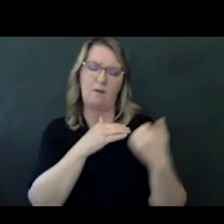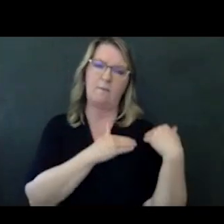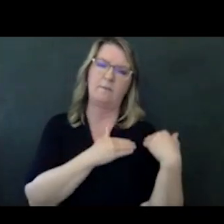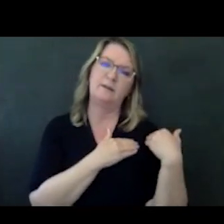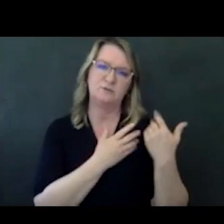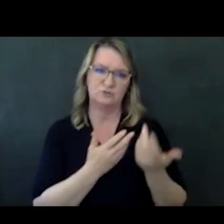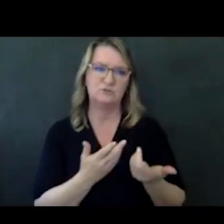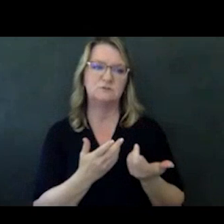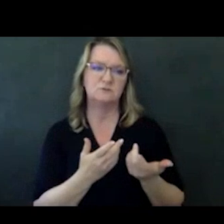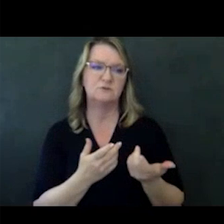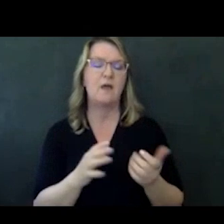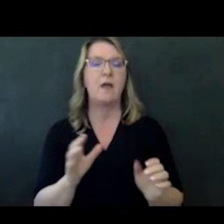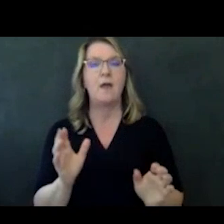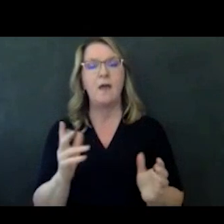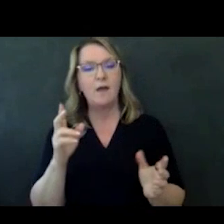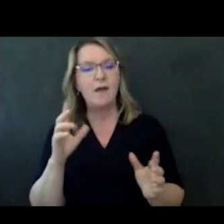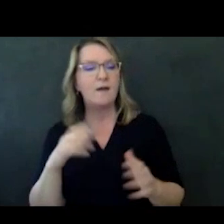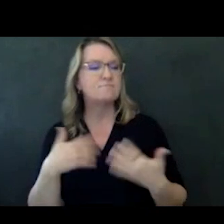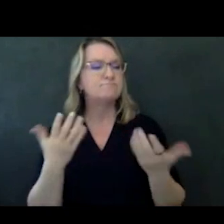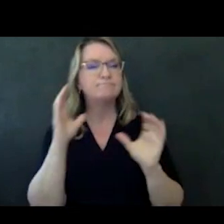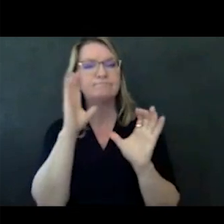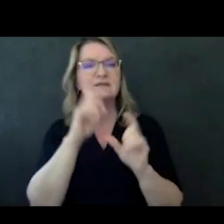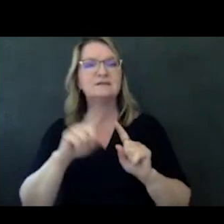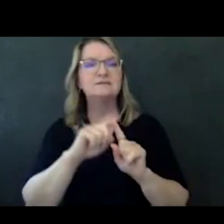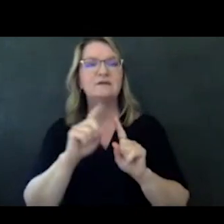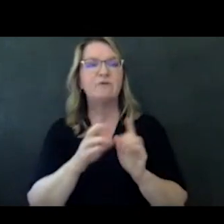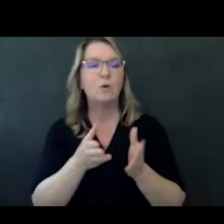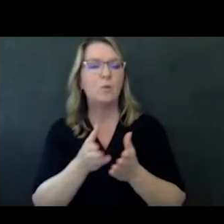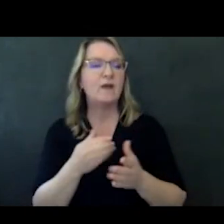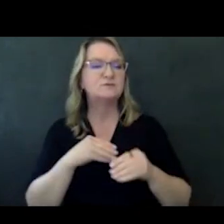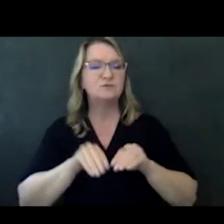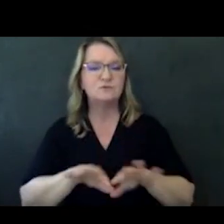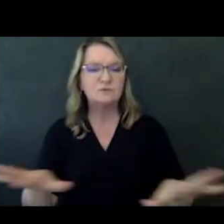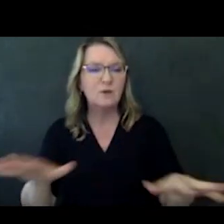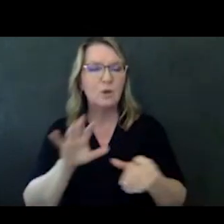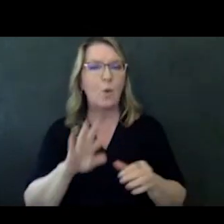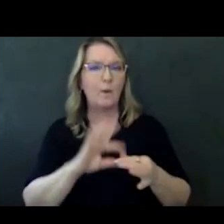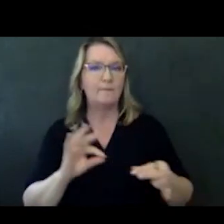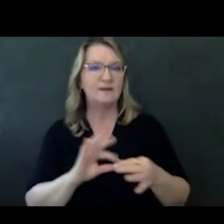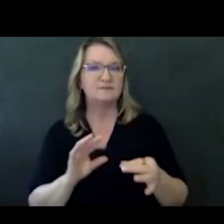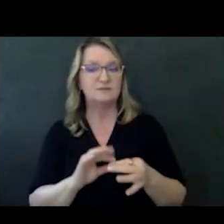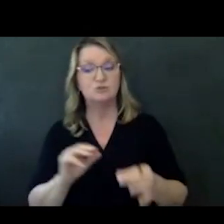Explore multiple modalities to disseminate your message. We are very active on social media in